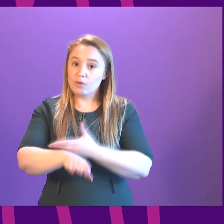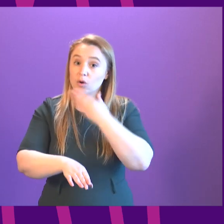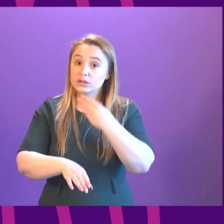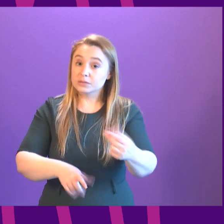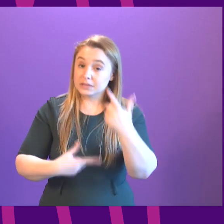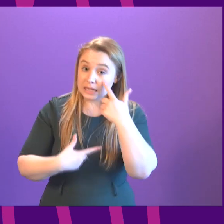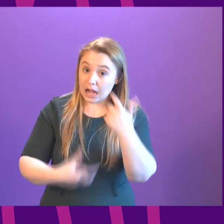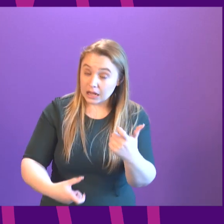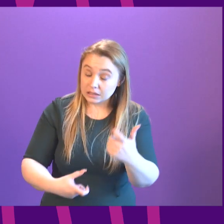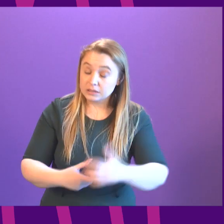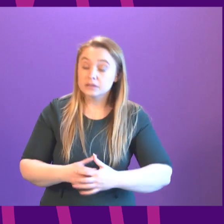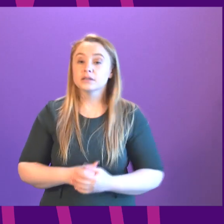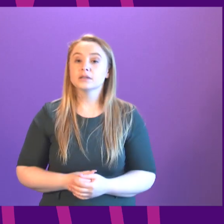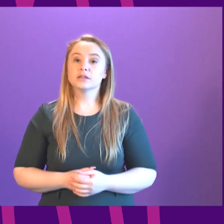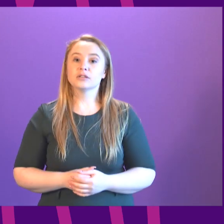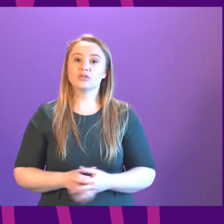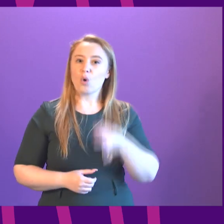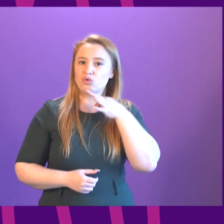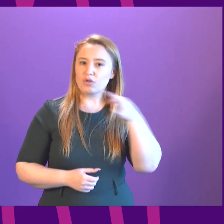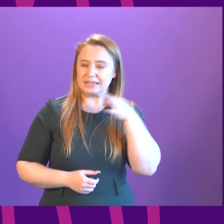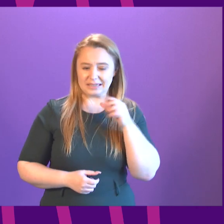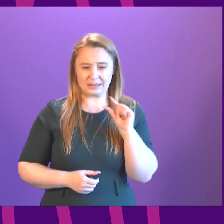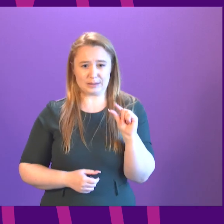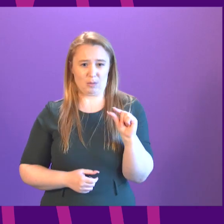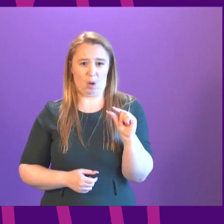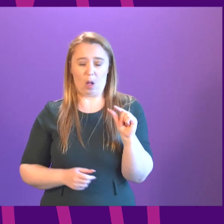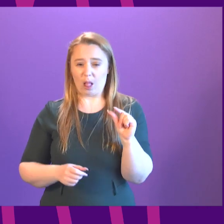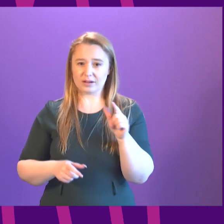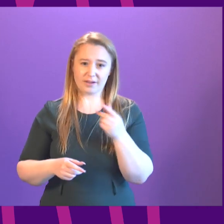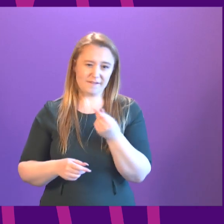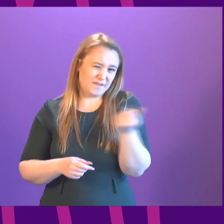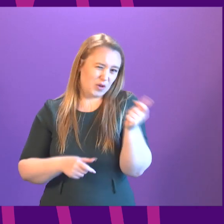risk must be tiny. It is surely unfair that that minority of islanders and their families